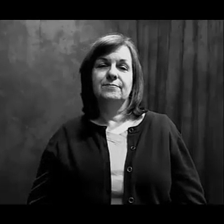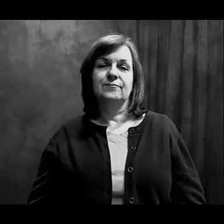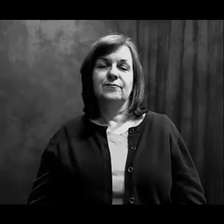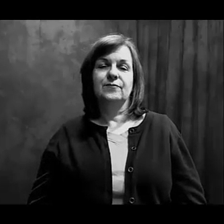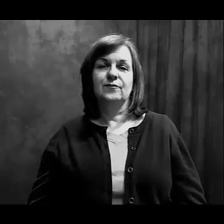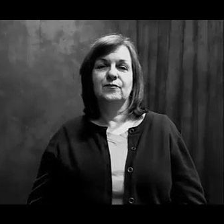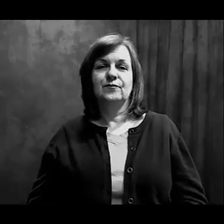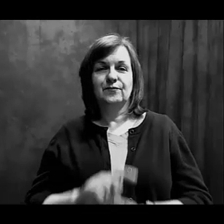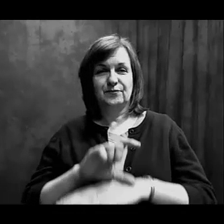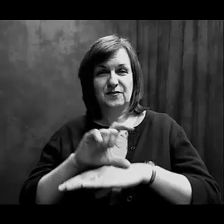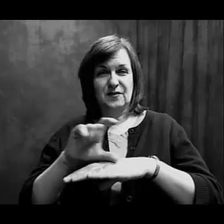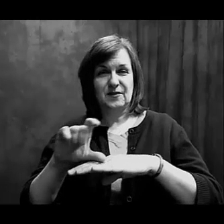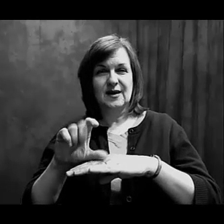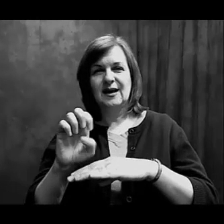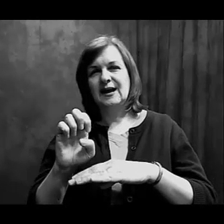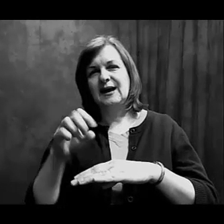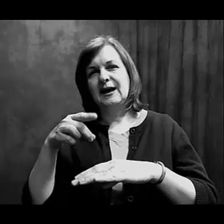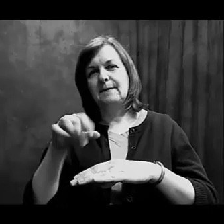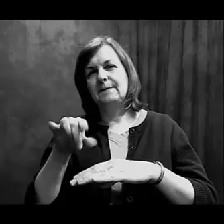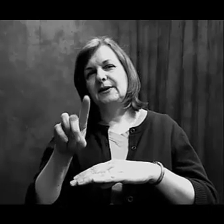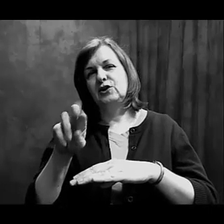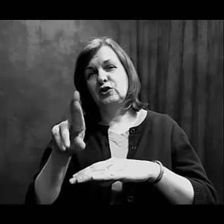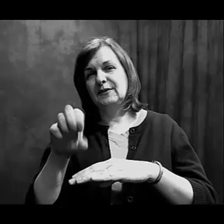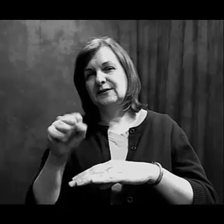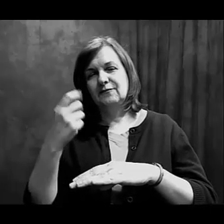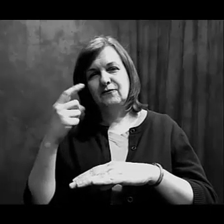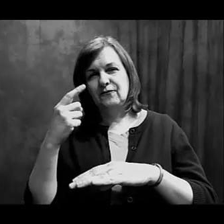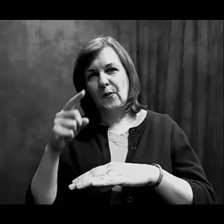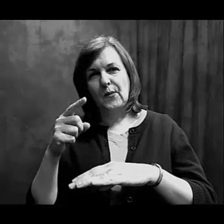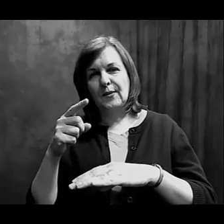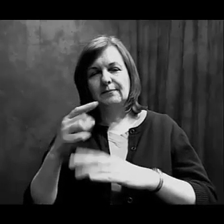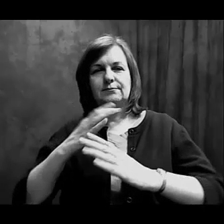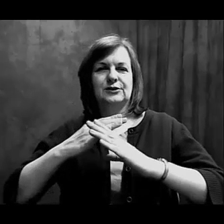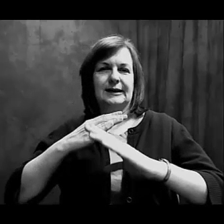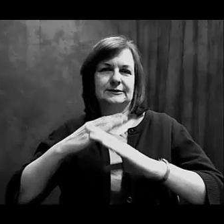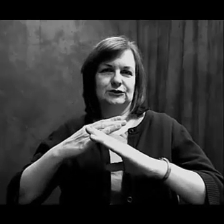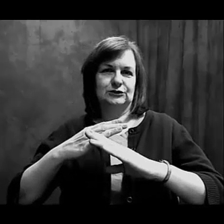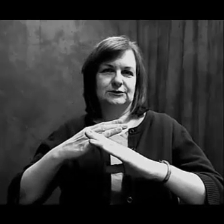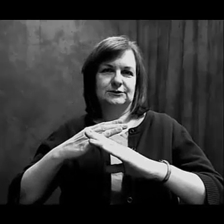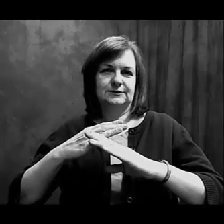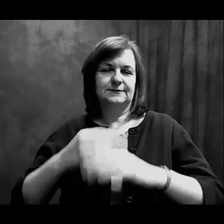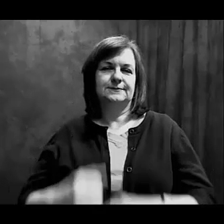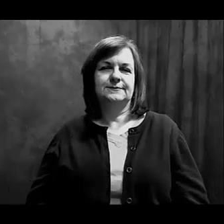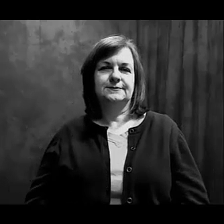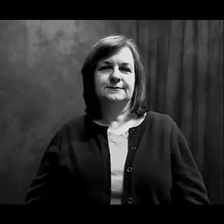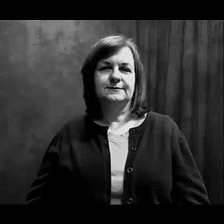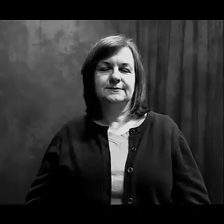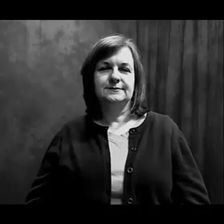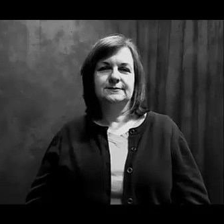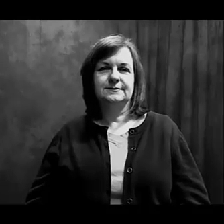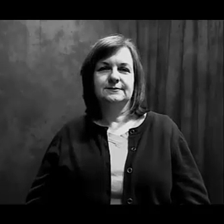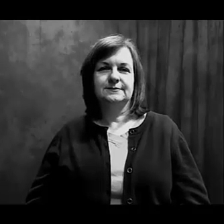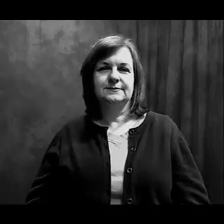so the epidermis there really is for protection